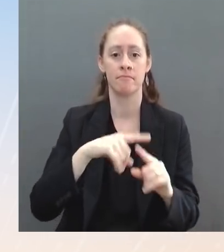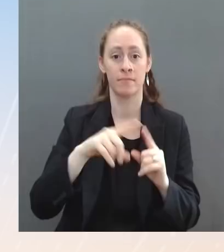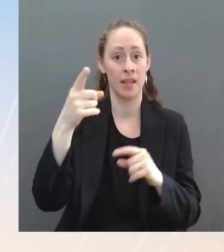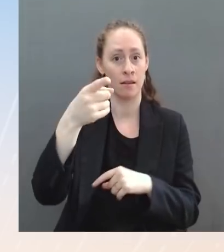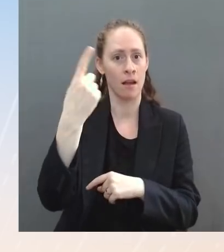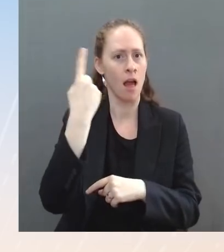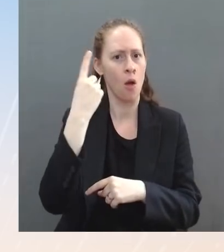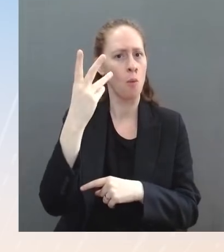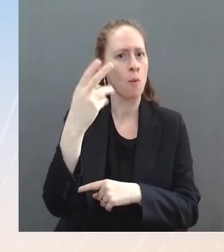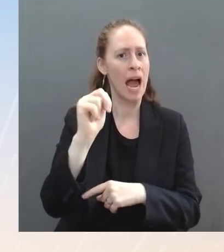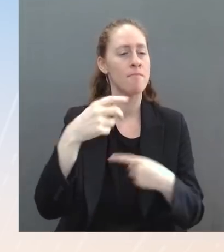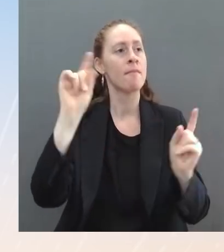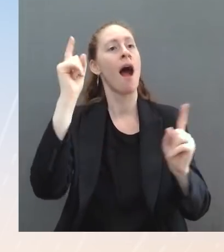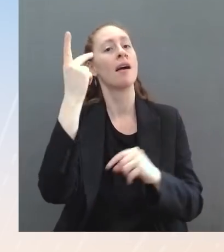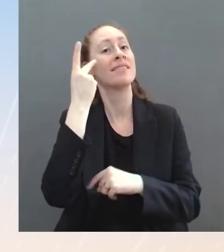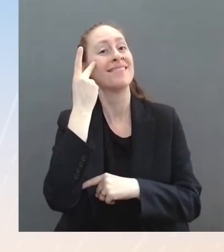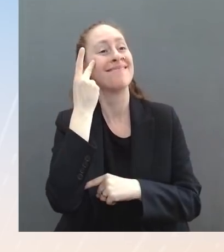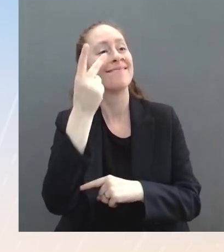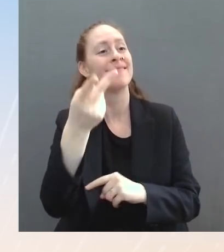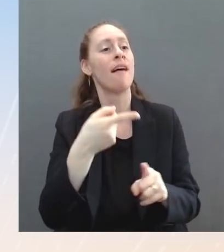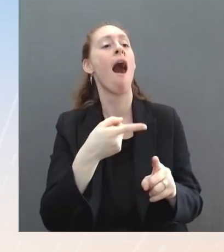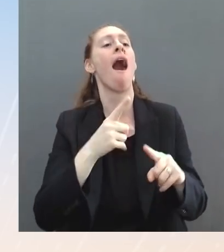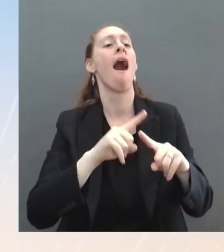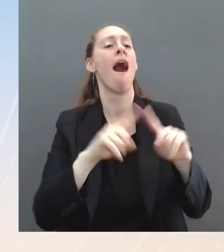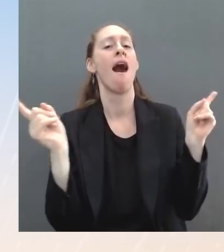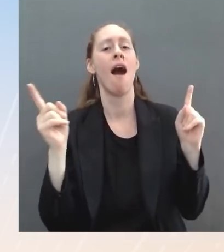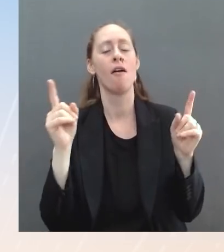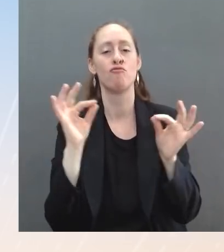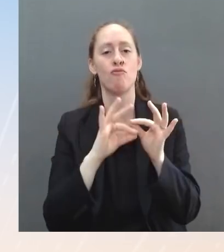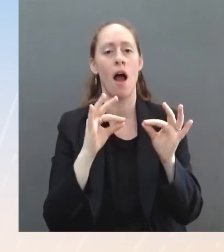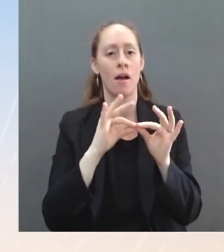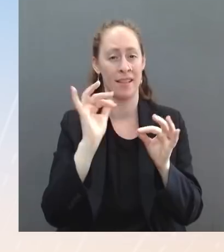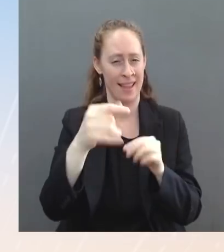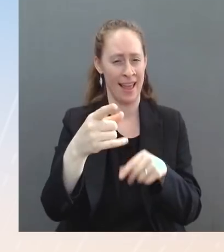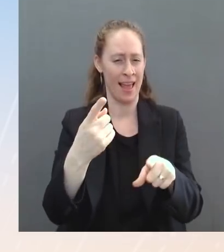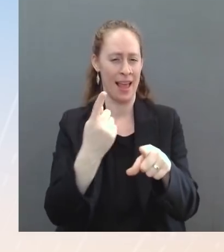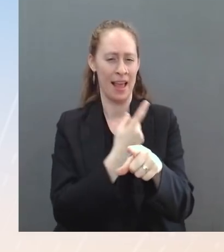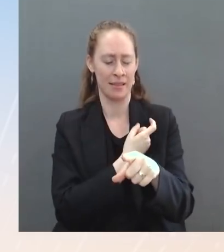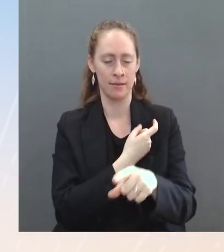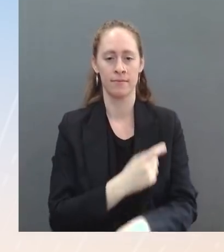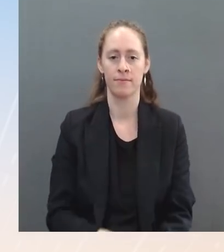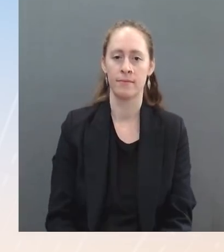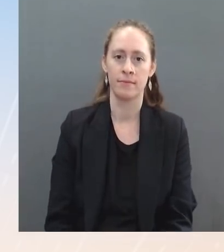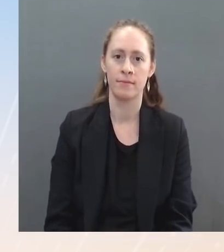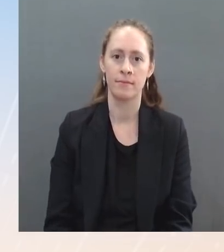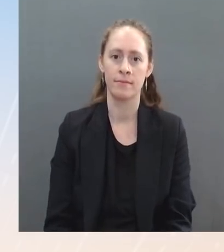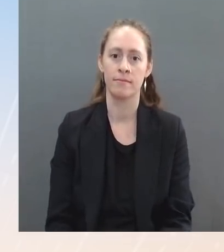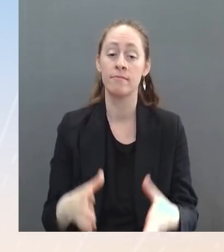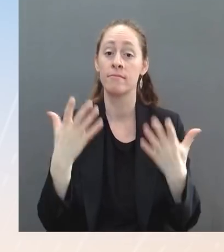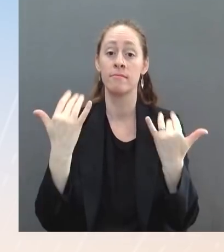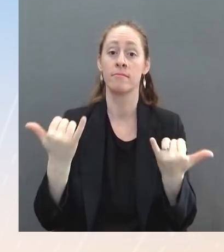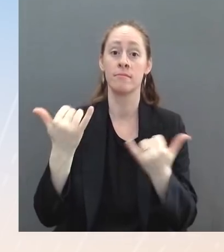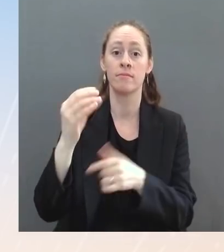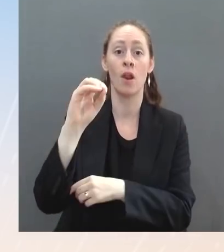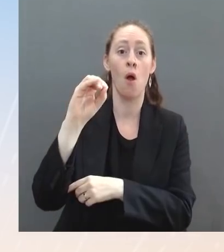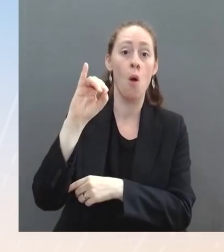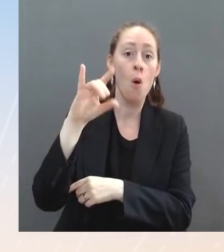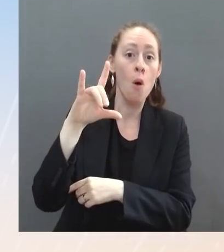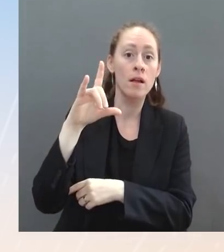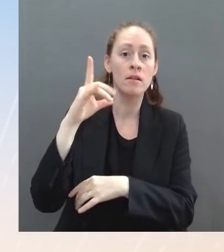oil is trading down about 6 percent today -- but the way that we think about this is in terms of supply and the market constraint.